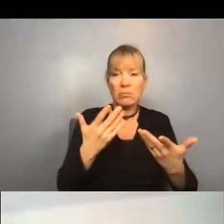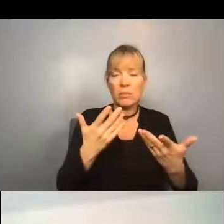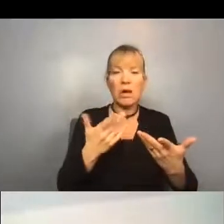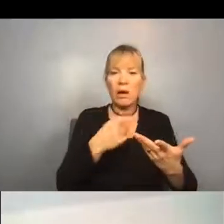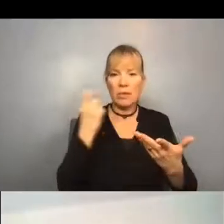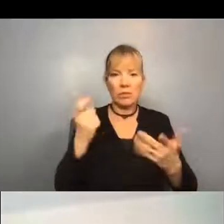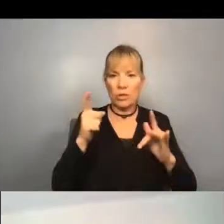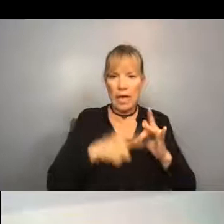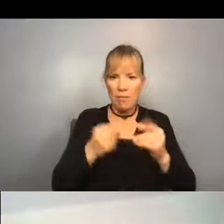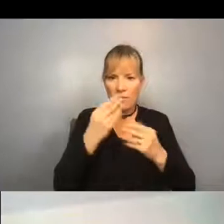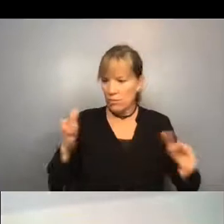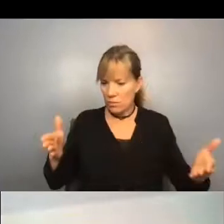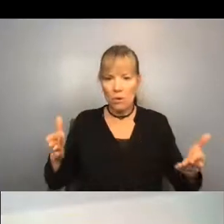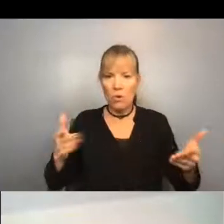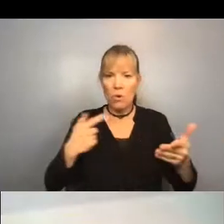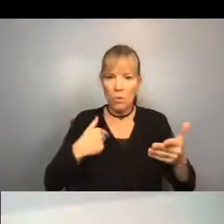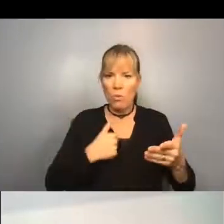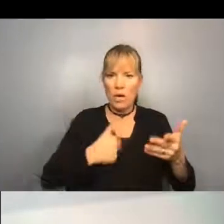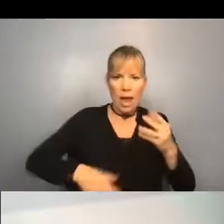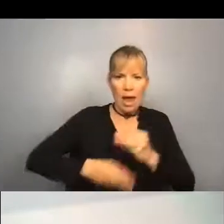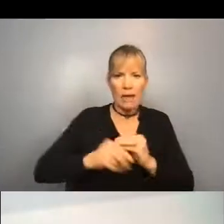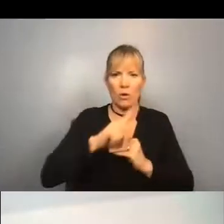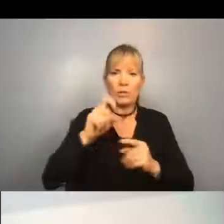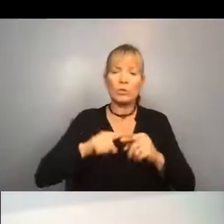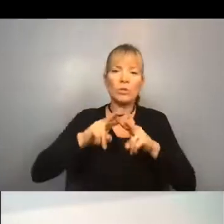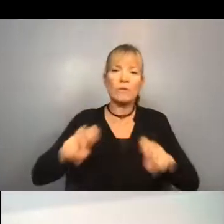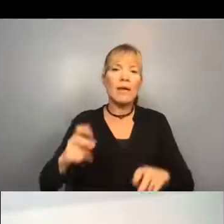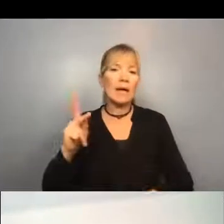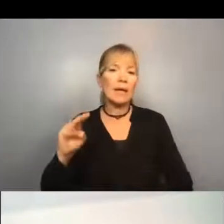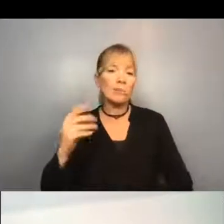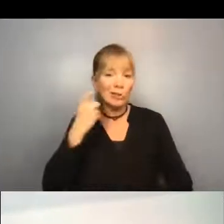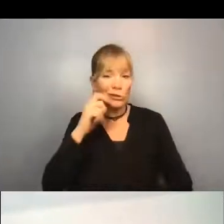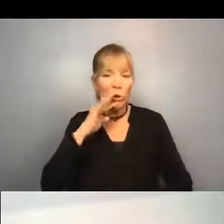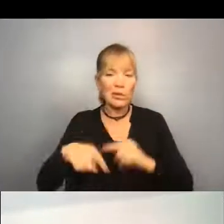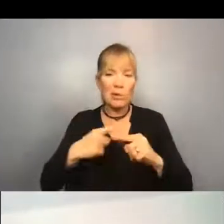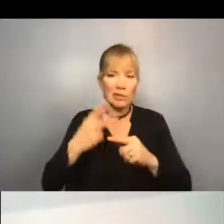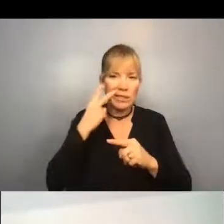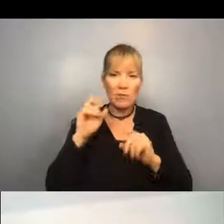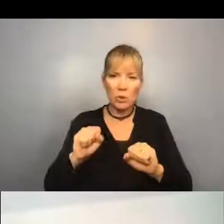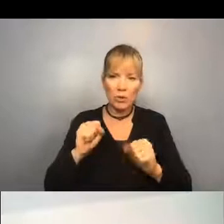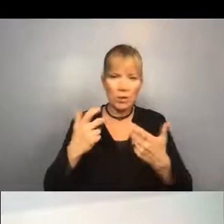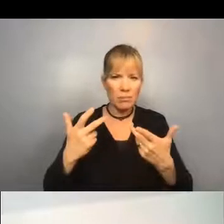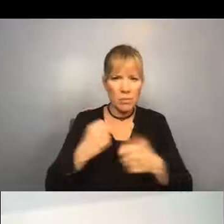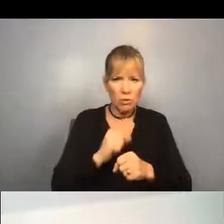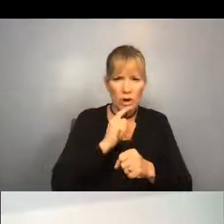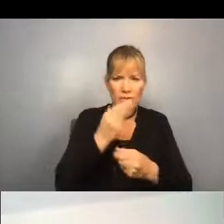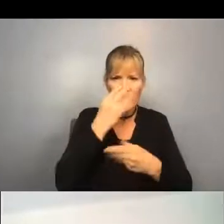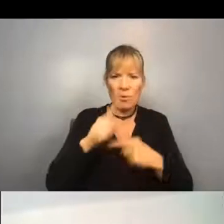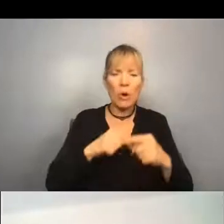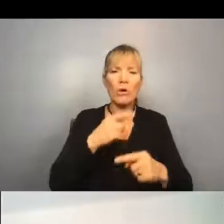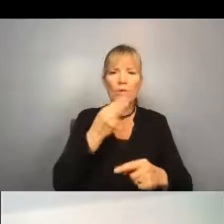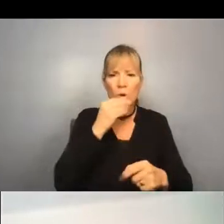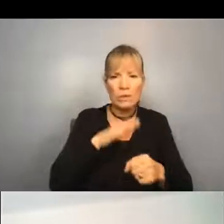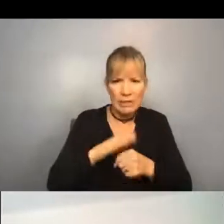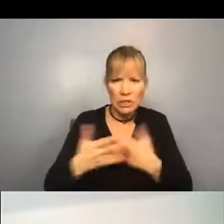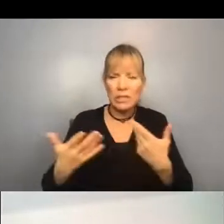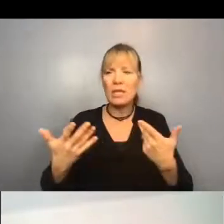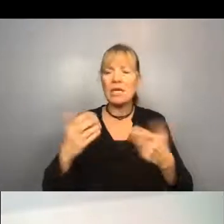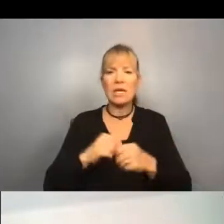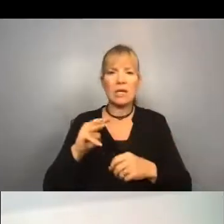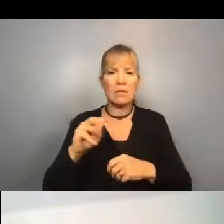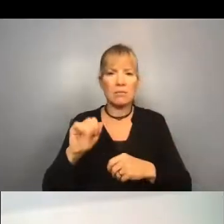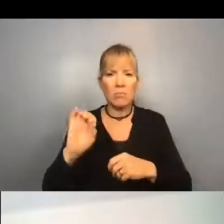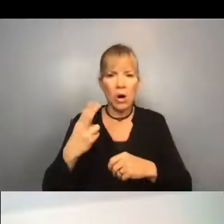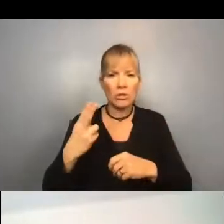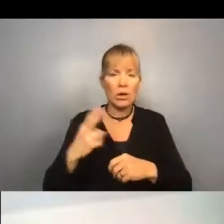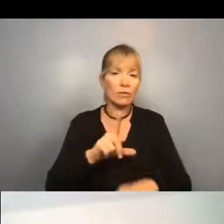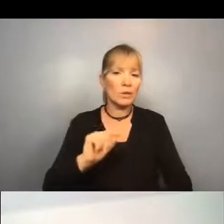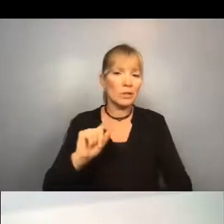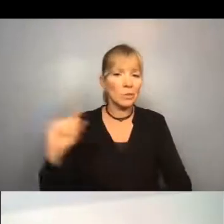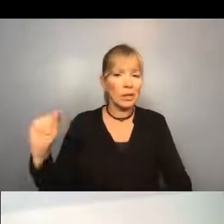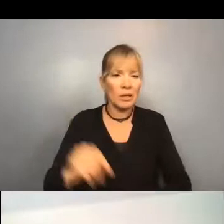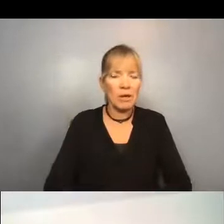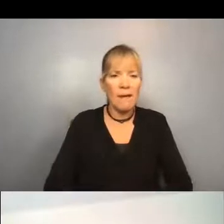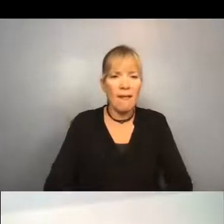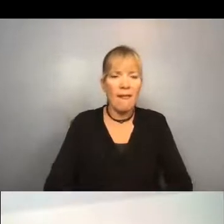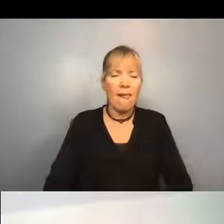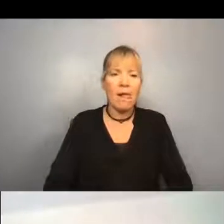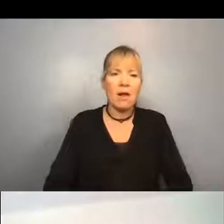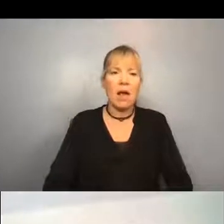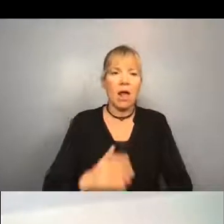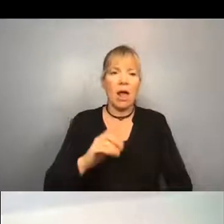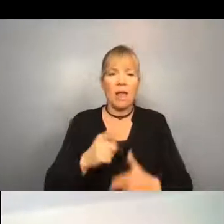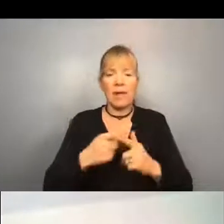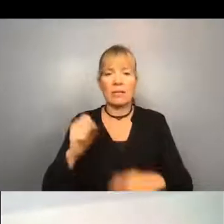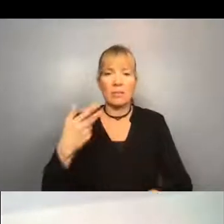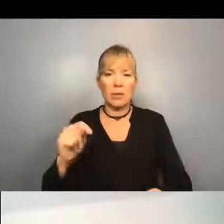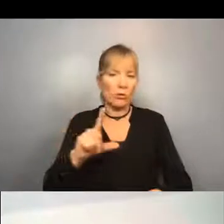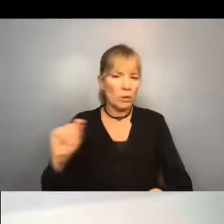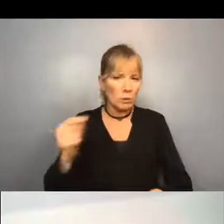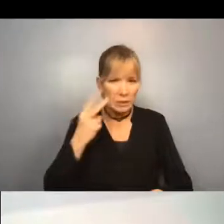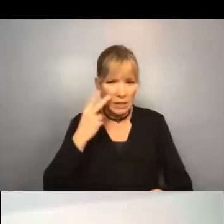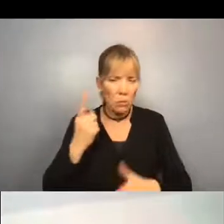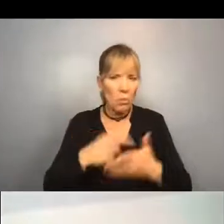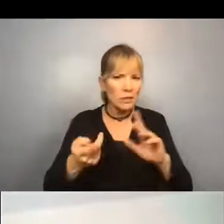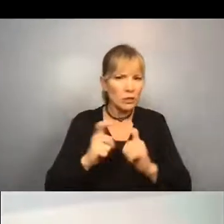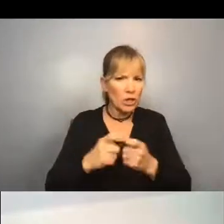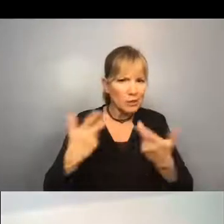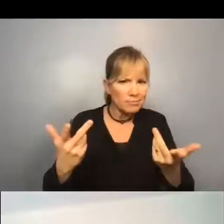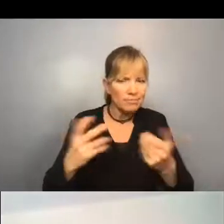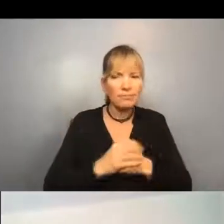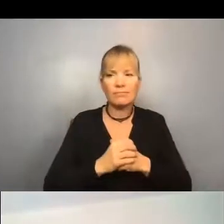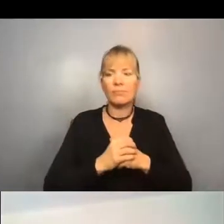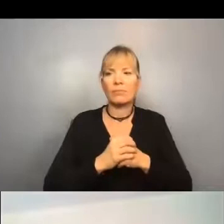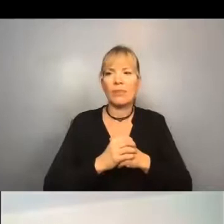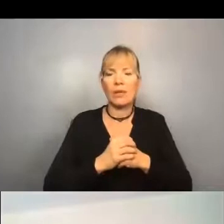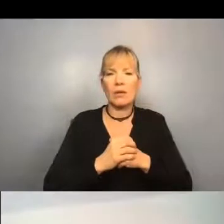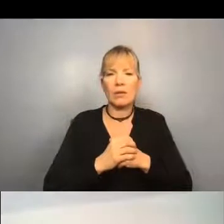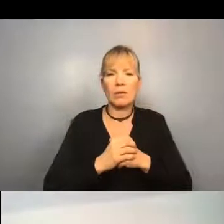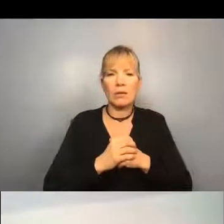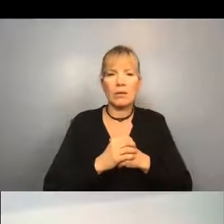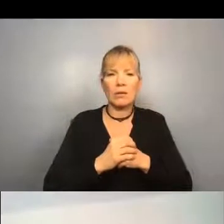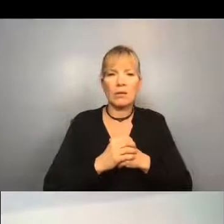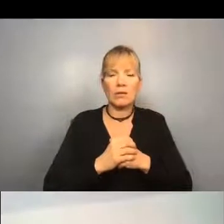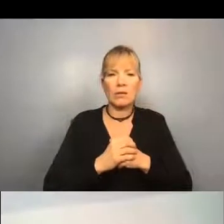we tacked some questions into the survey that Kim just discussed to see if we could get some information about food sufficiency in March of 2020 and in September 2020 to see what the changes were.